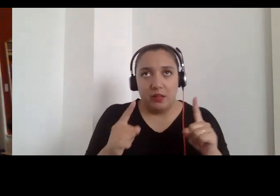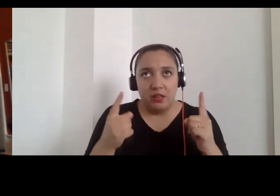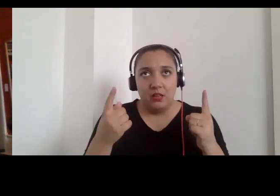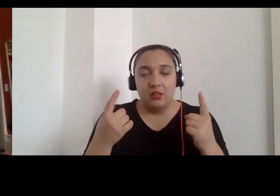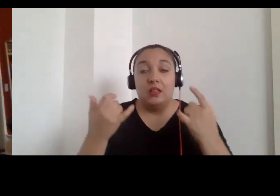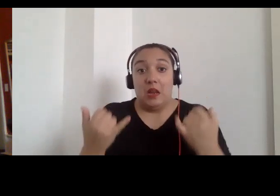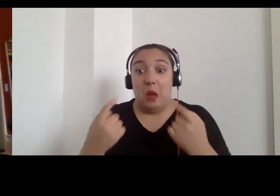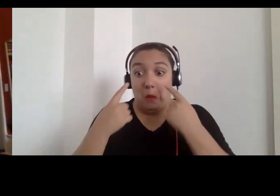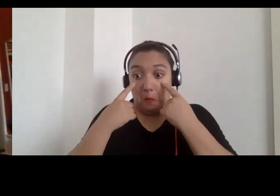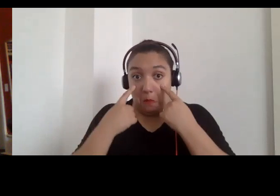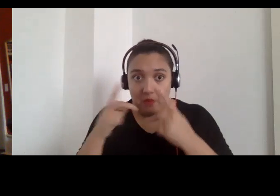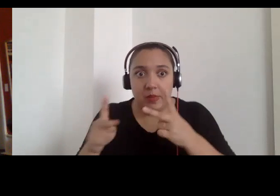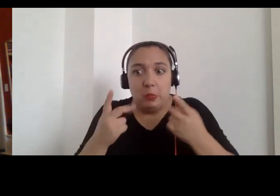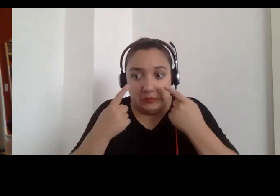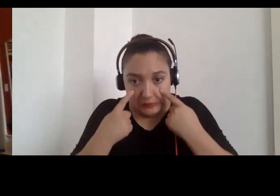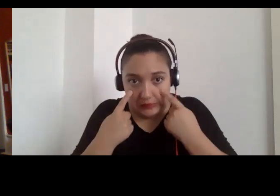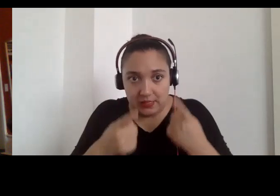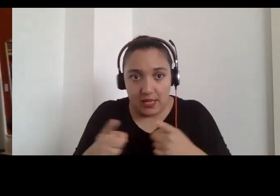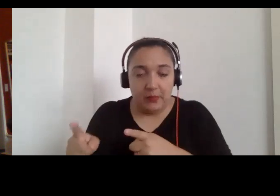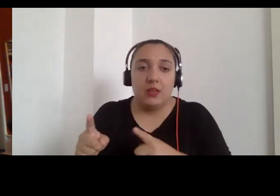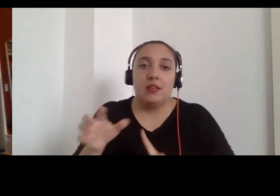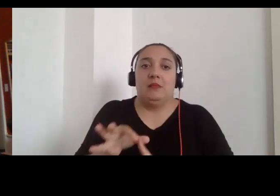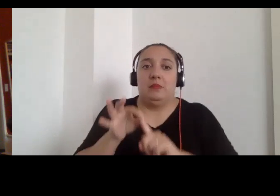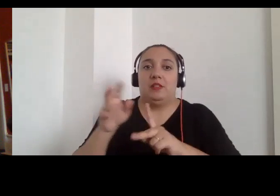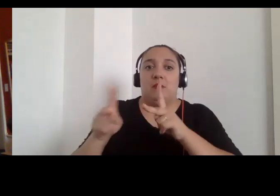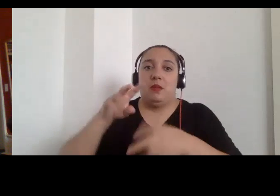in the black community and whereas a field it feels like